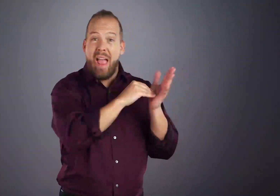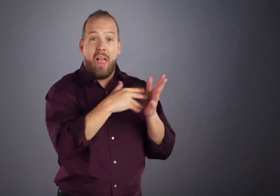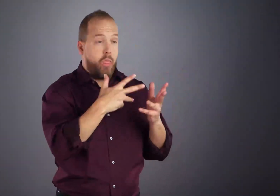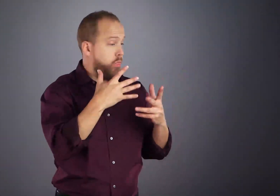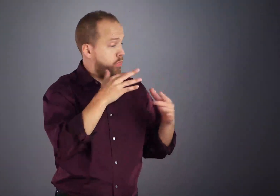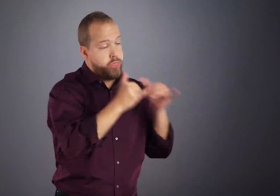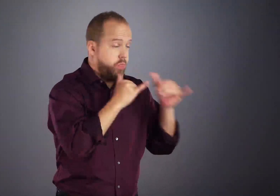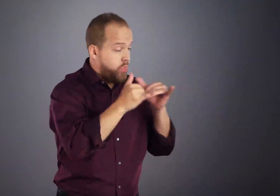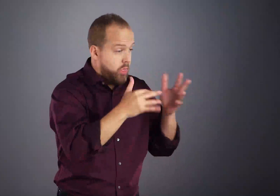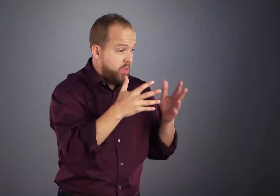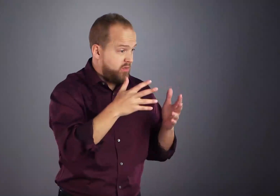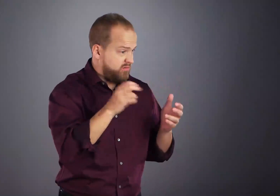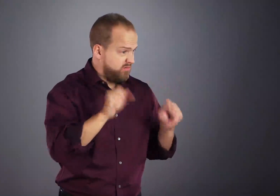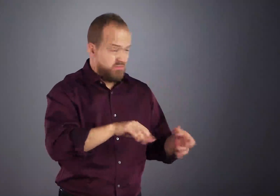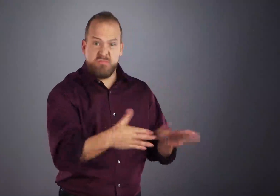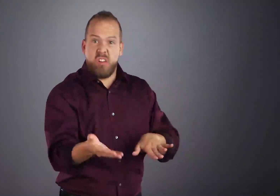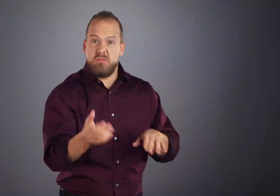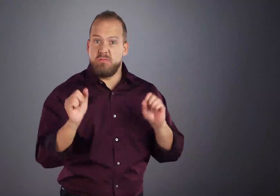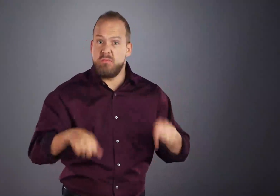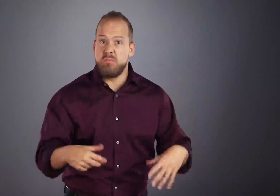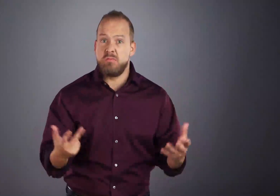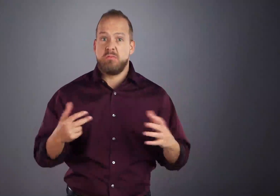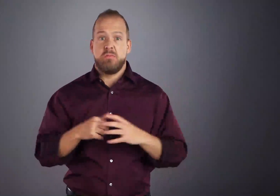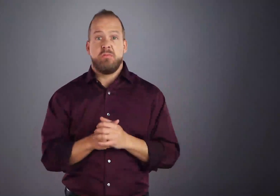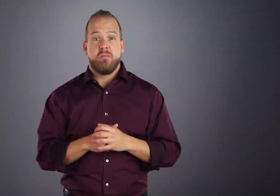Then faith would be dead indeed.